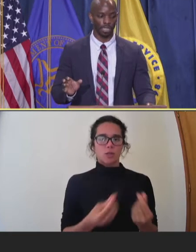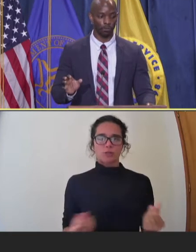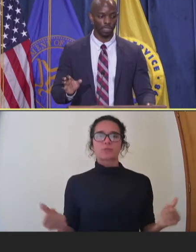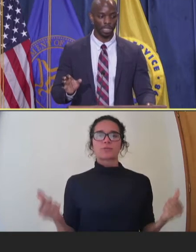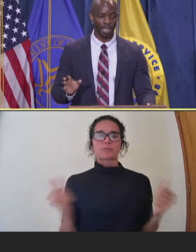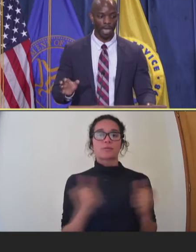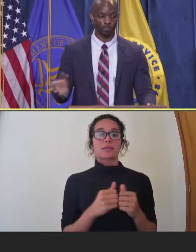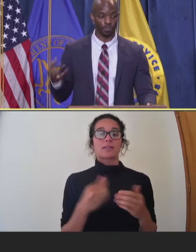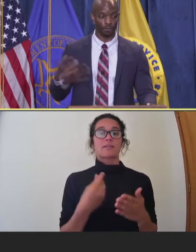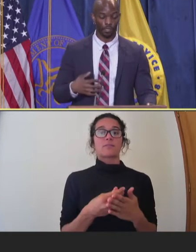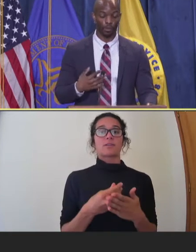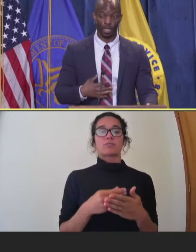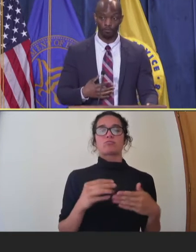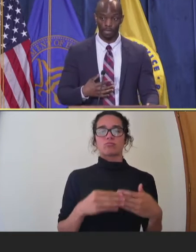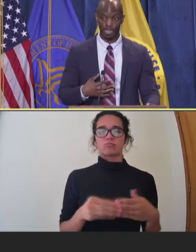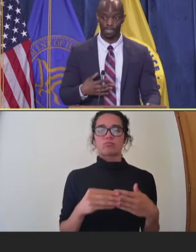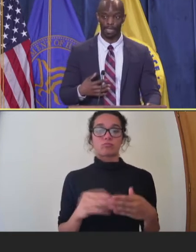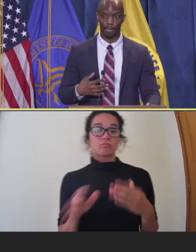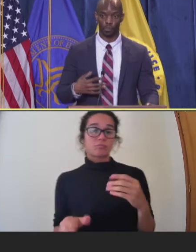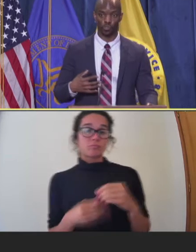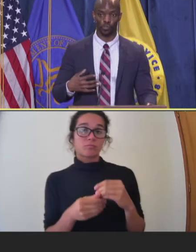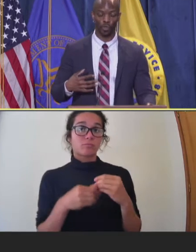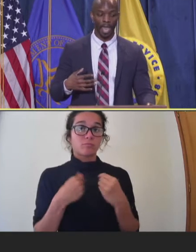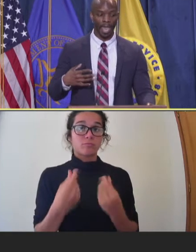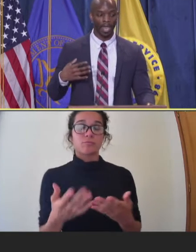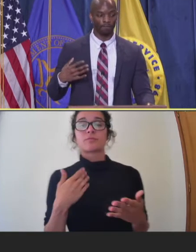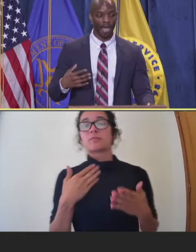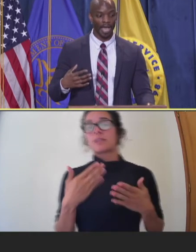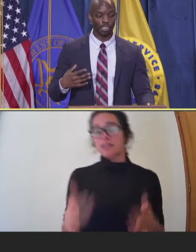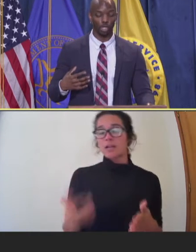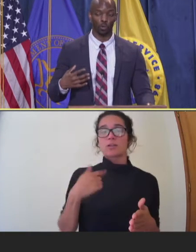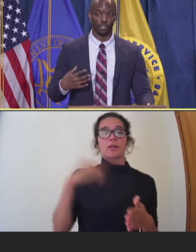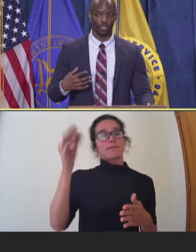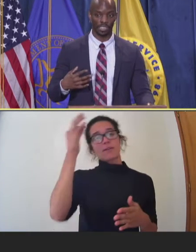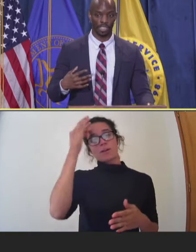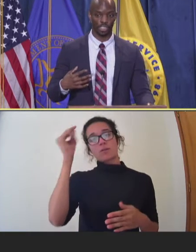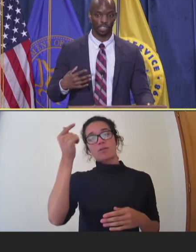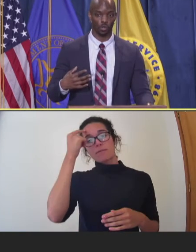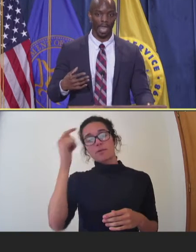it really allows for the federal government to be able to advise local jurisdictions on how